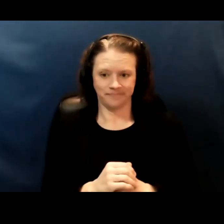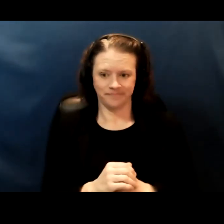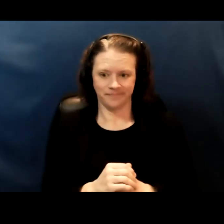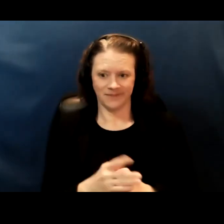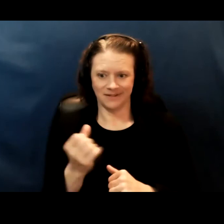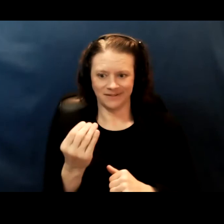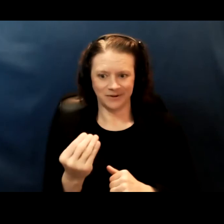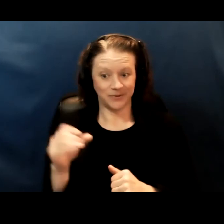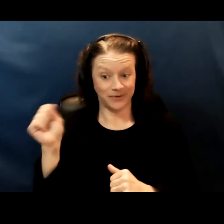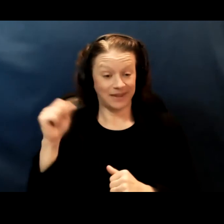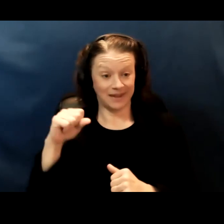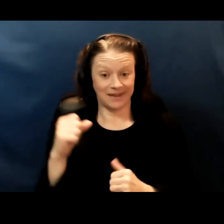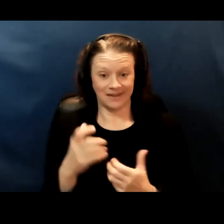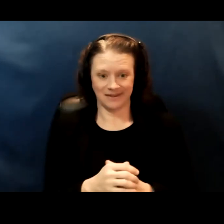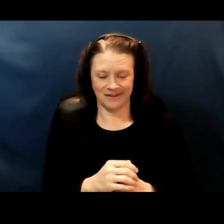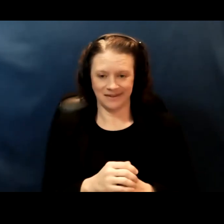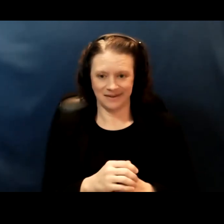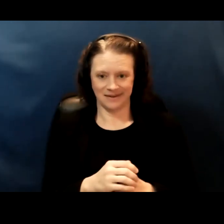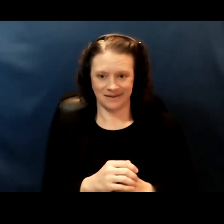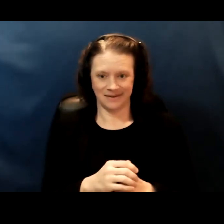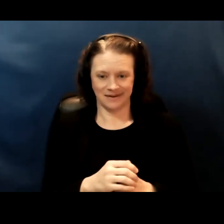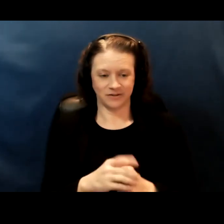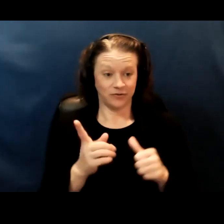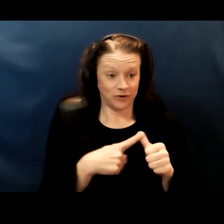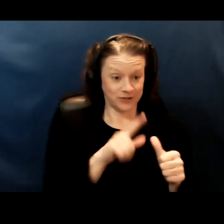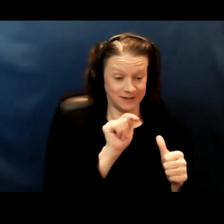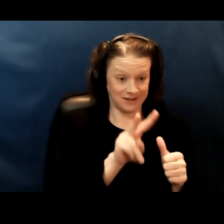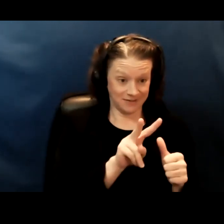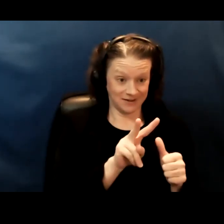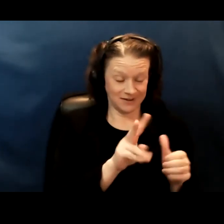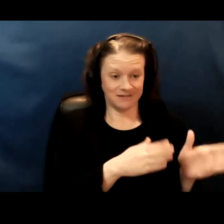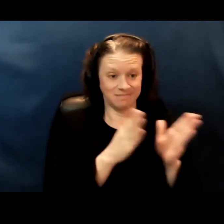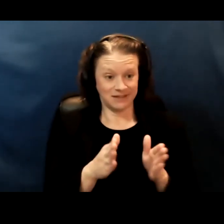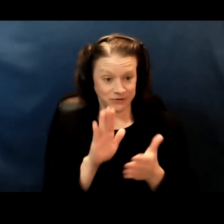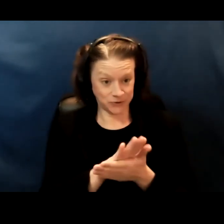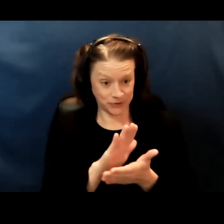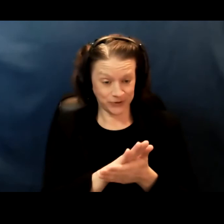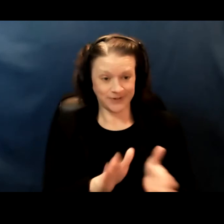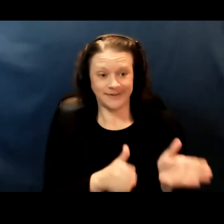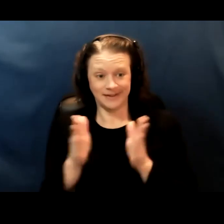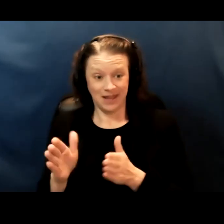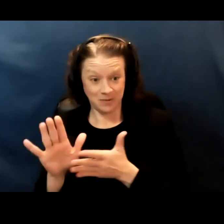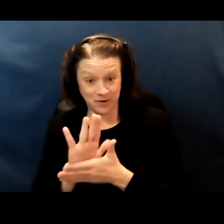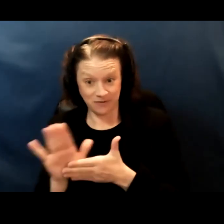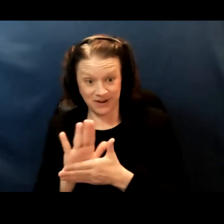was incredible. So yeah, so TV, school, movie, the theater. And